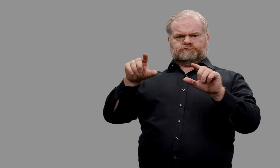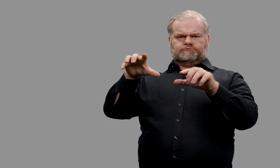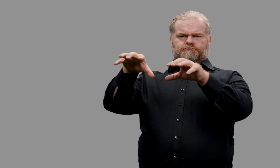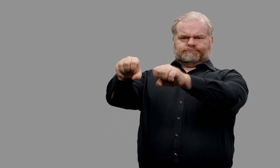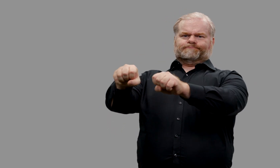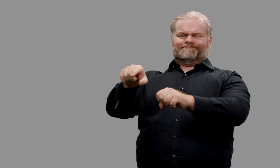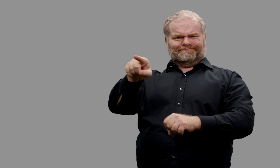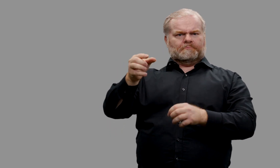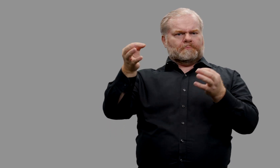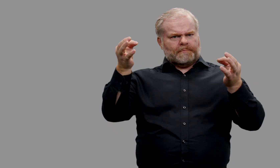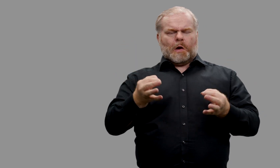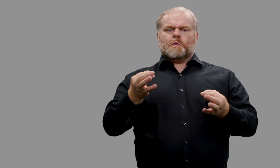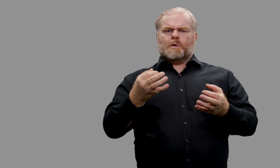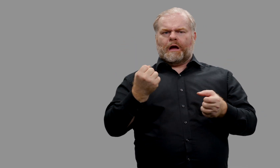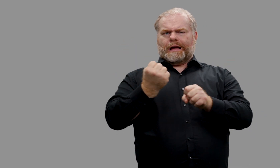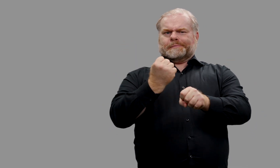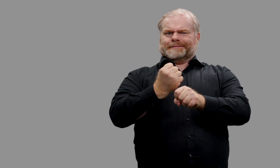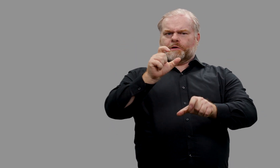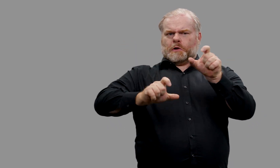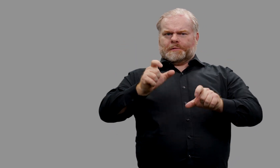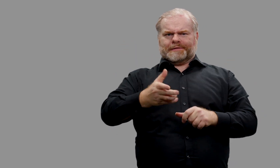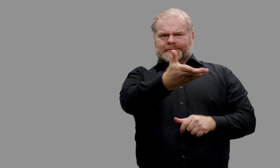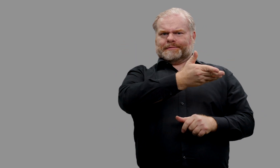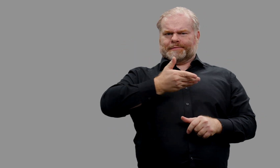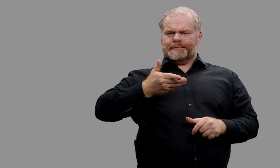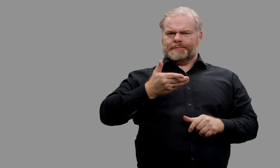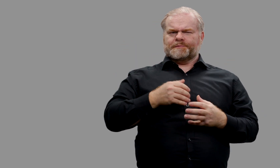that needed workers.